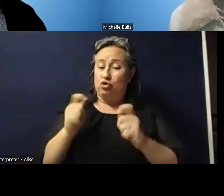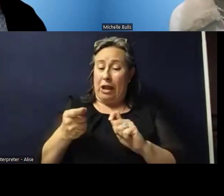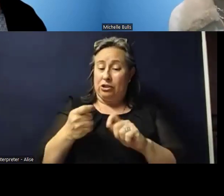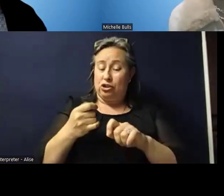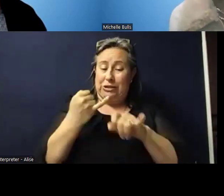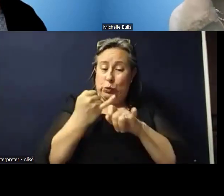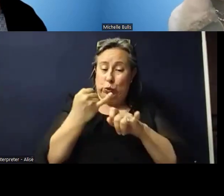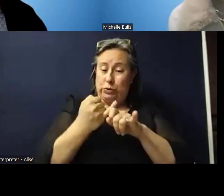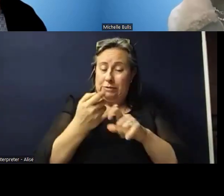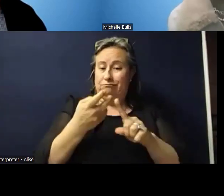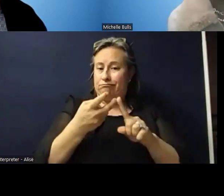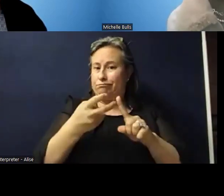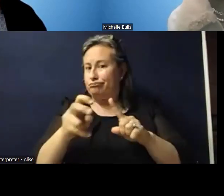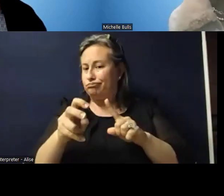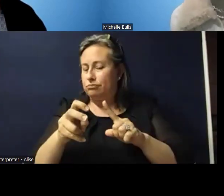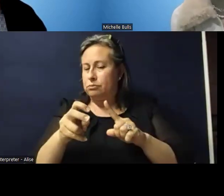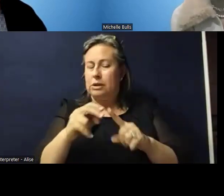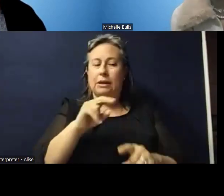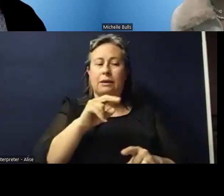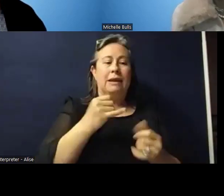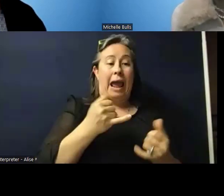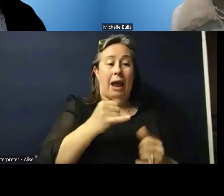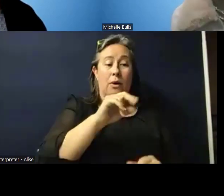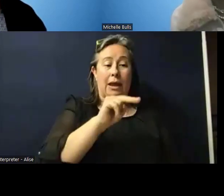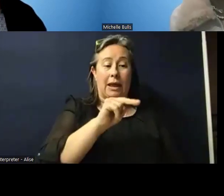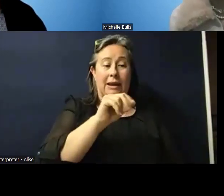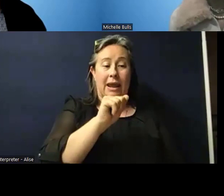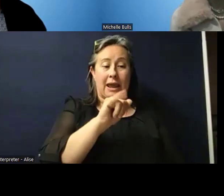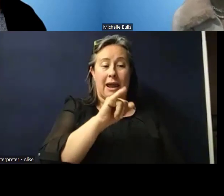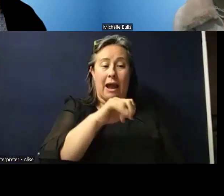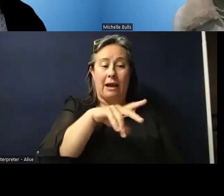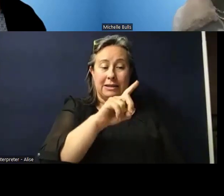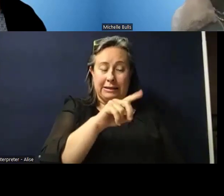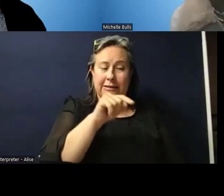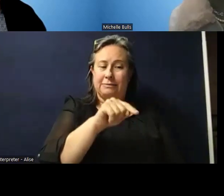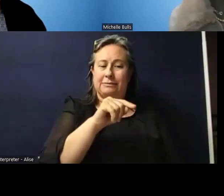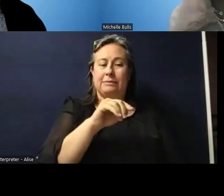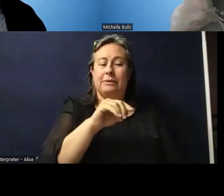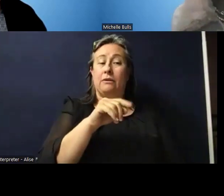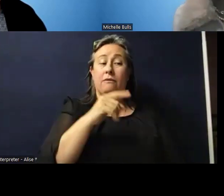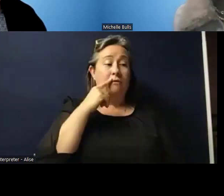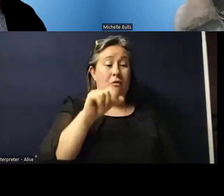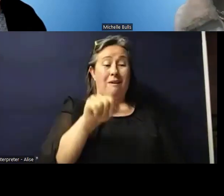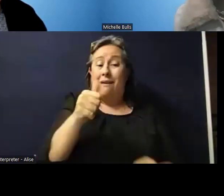and it's NIAID, Emily has clearly said that for any foreign award,